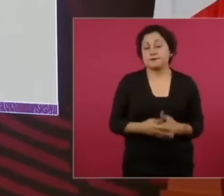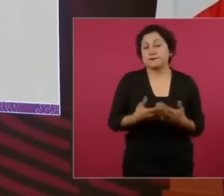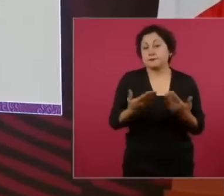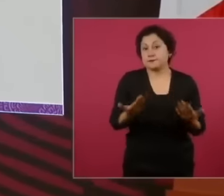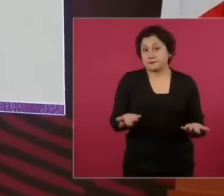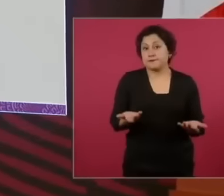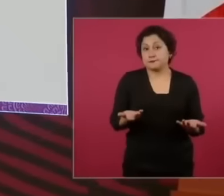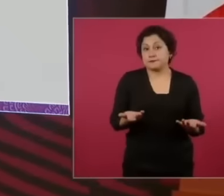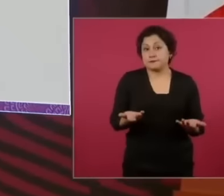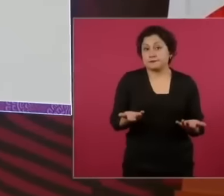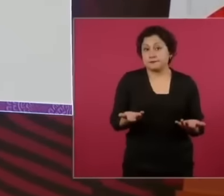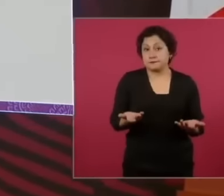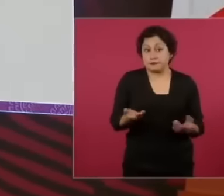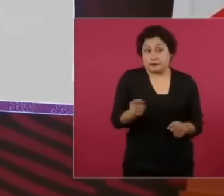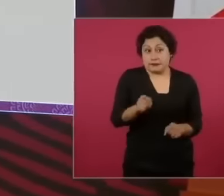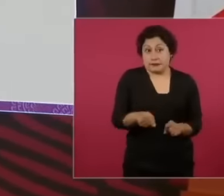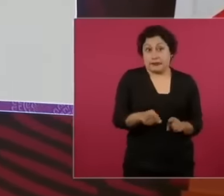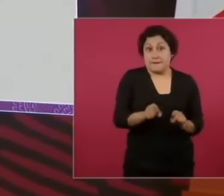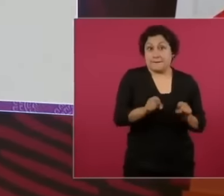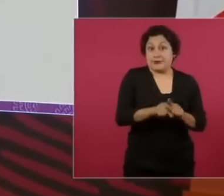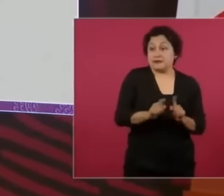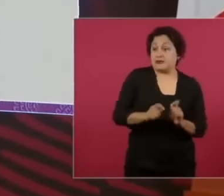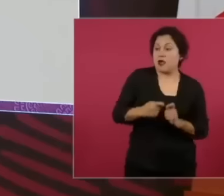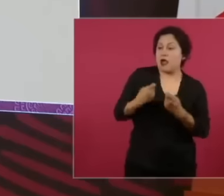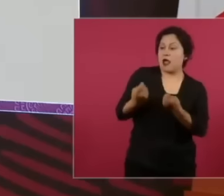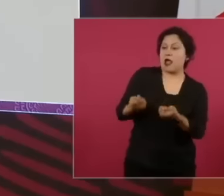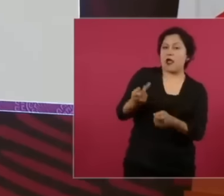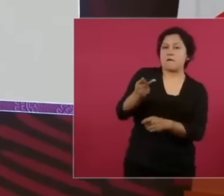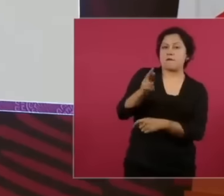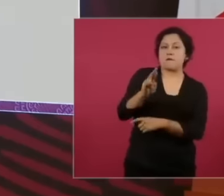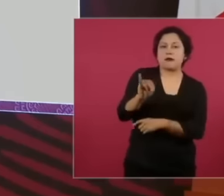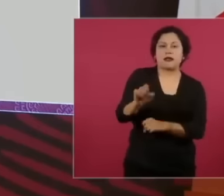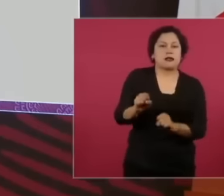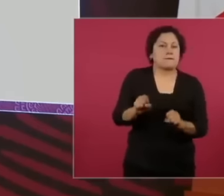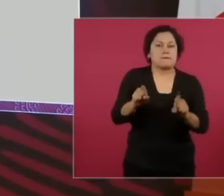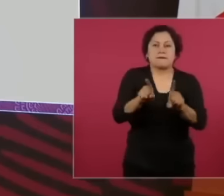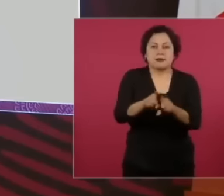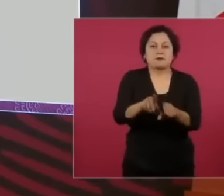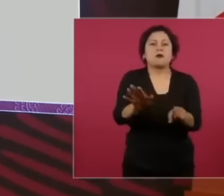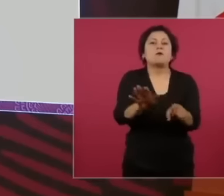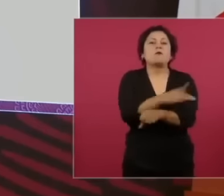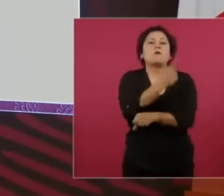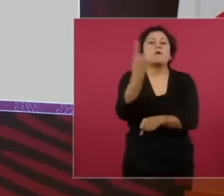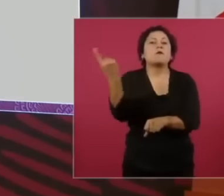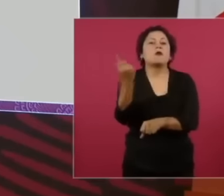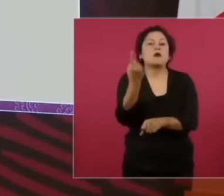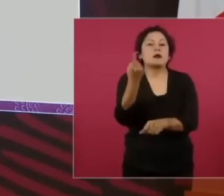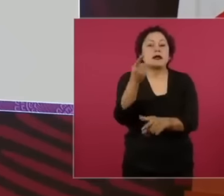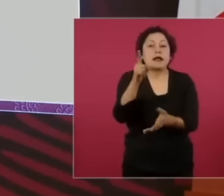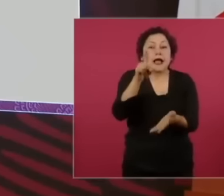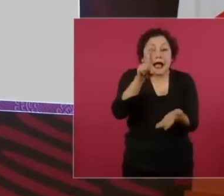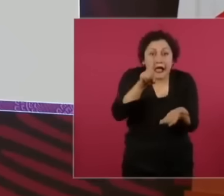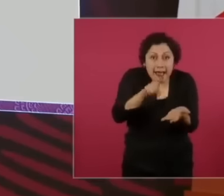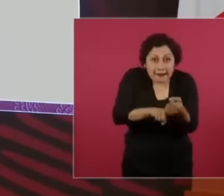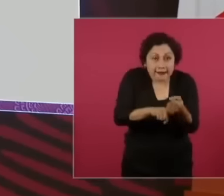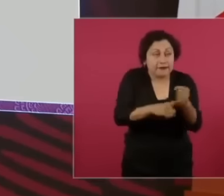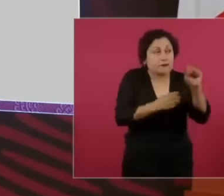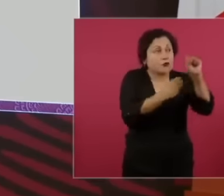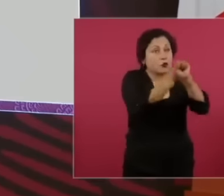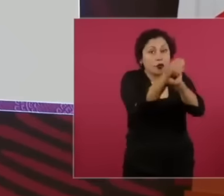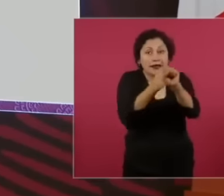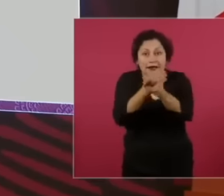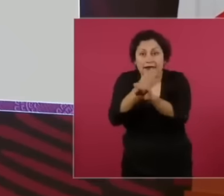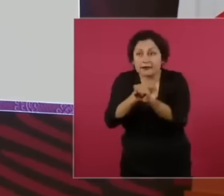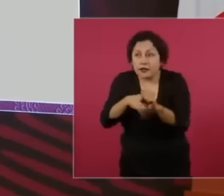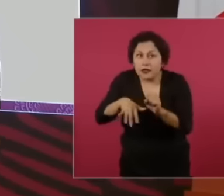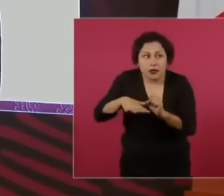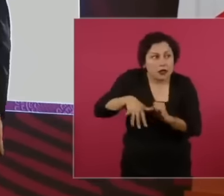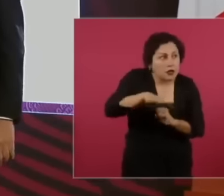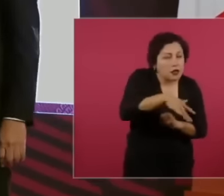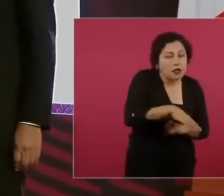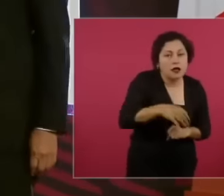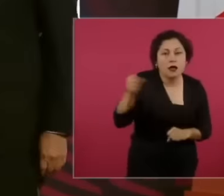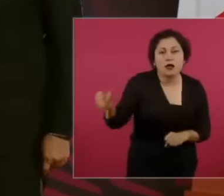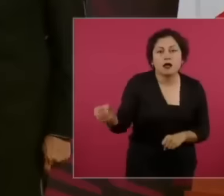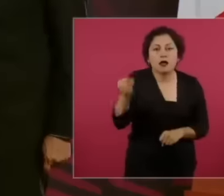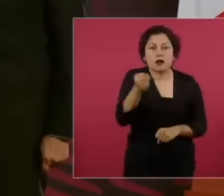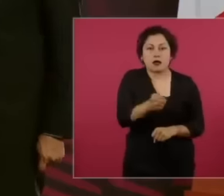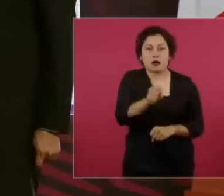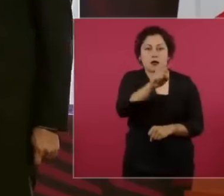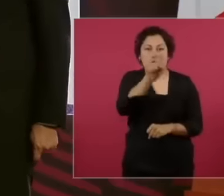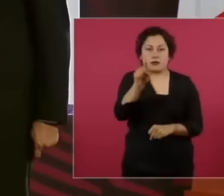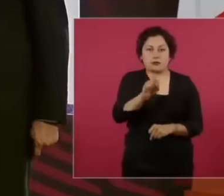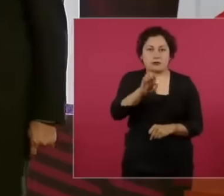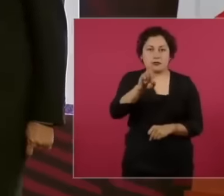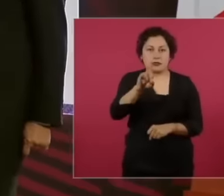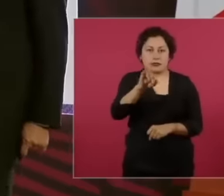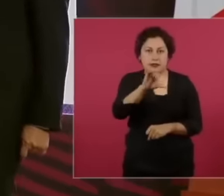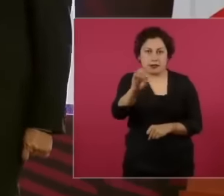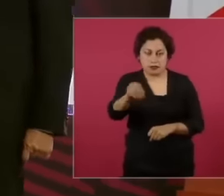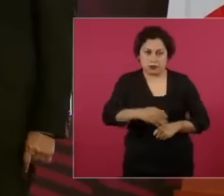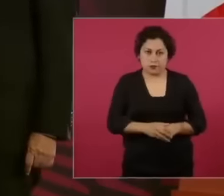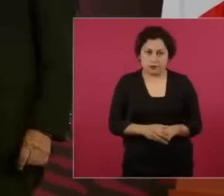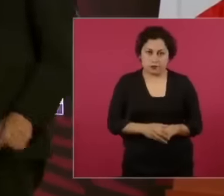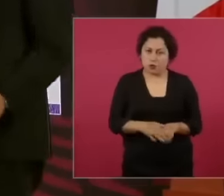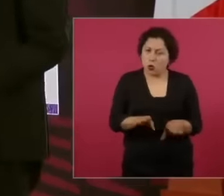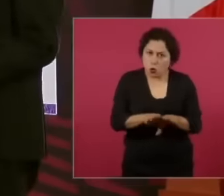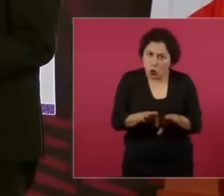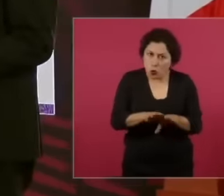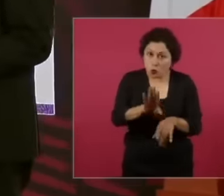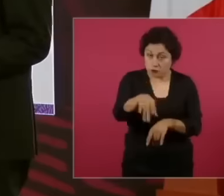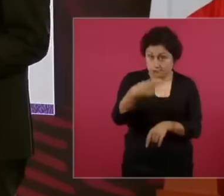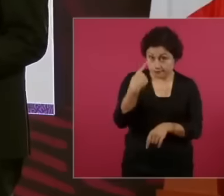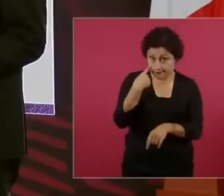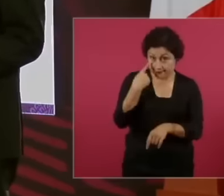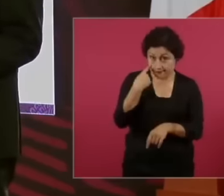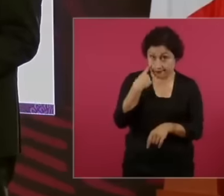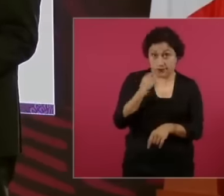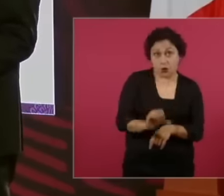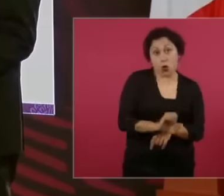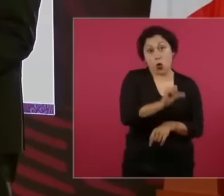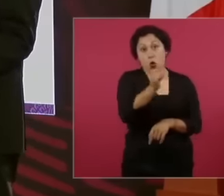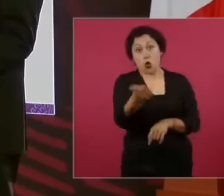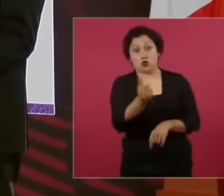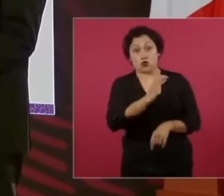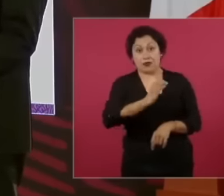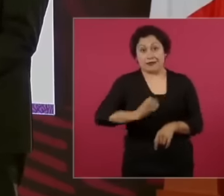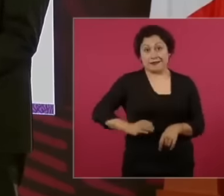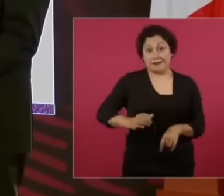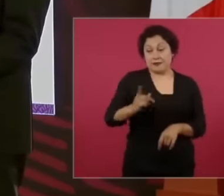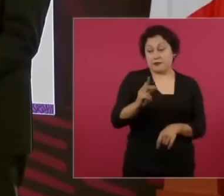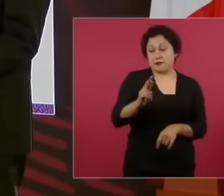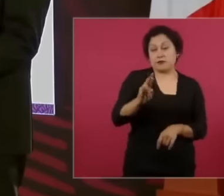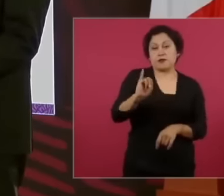Salinas state election to impose Cedillo. Look, they assassinate the PRI candidate